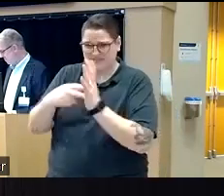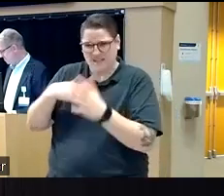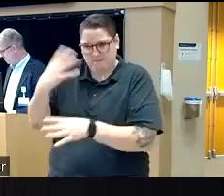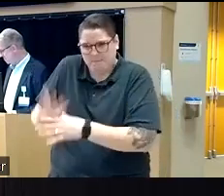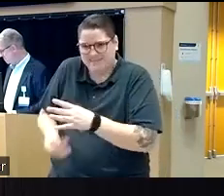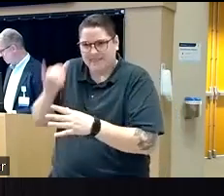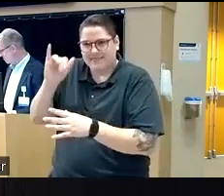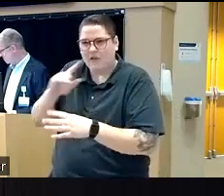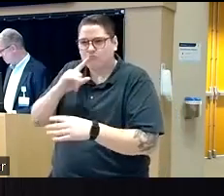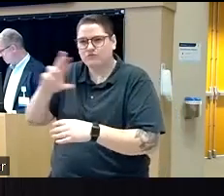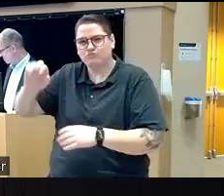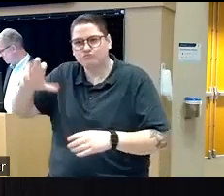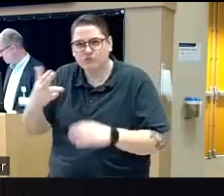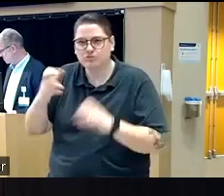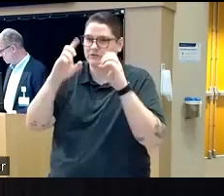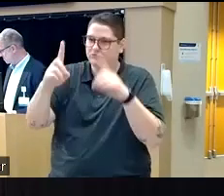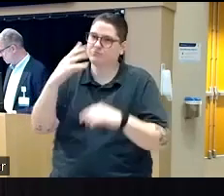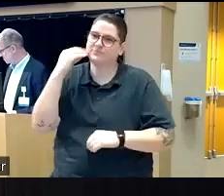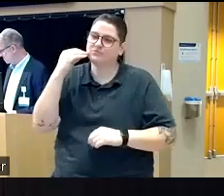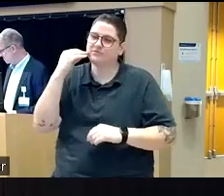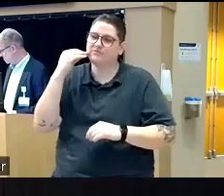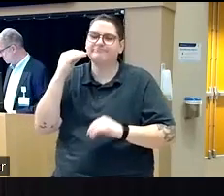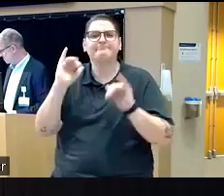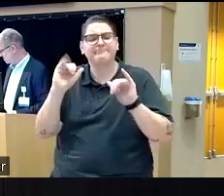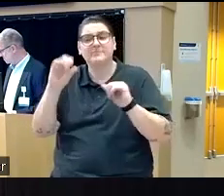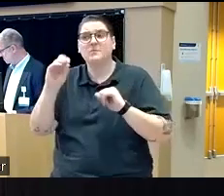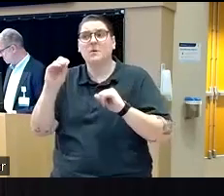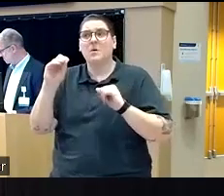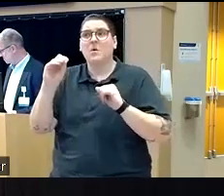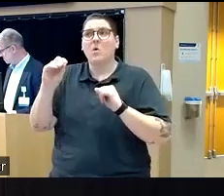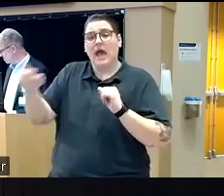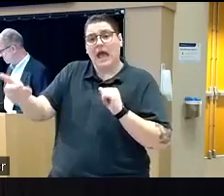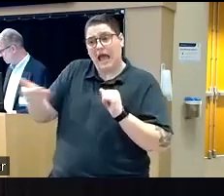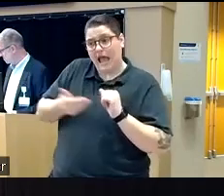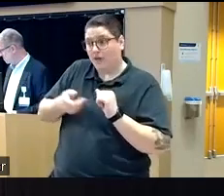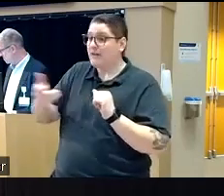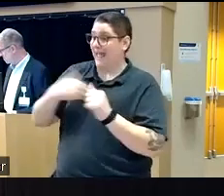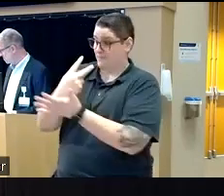of that important education so being able to even hire someone with a master's degree that doesn't